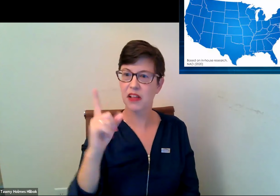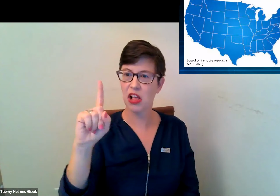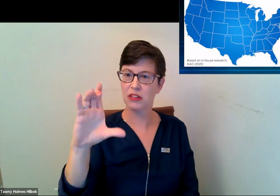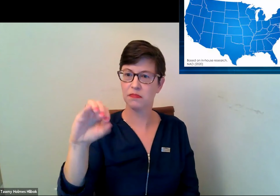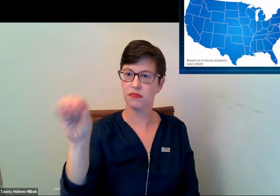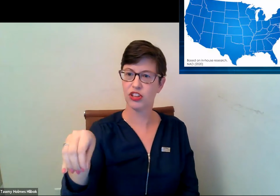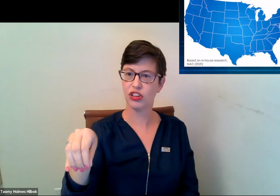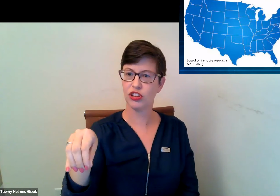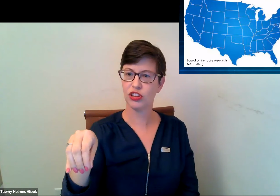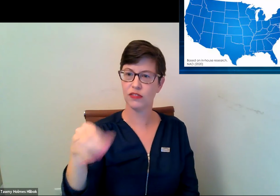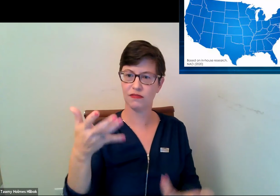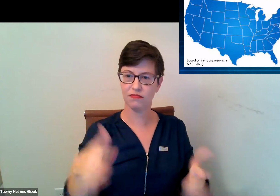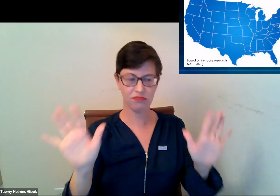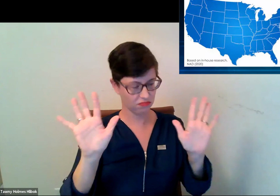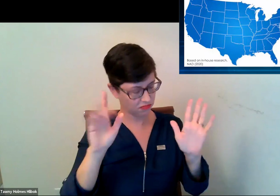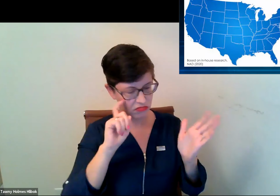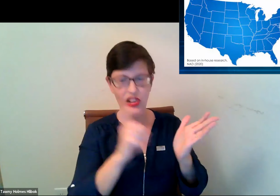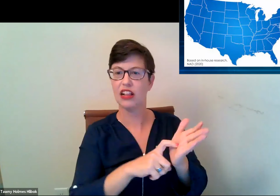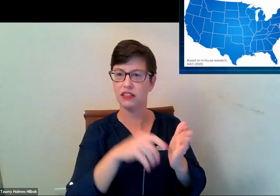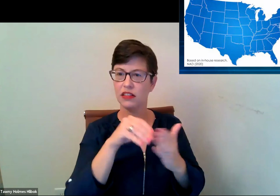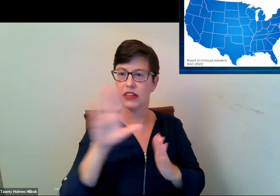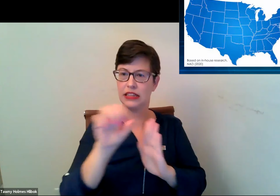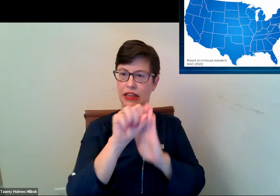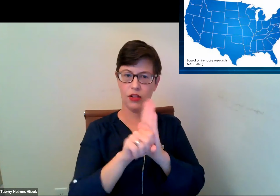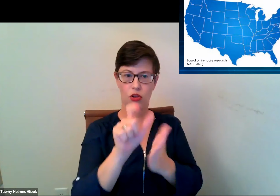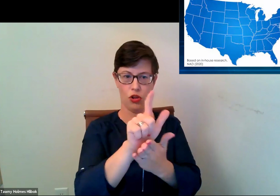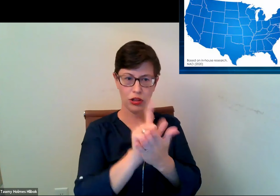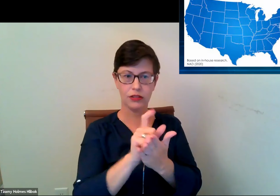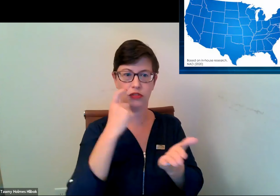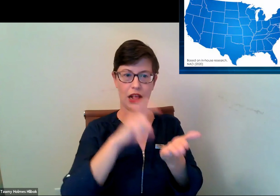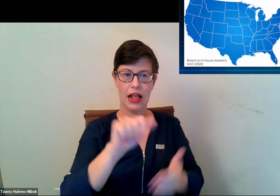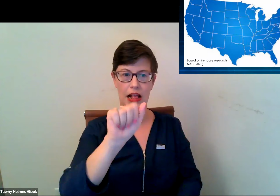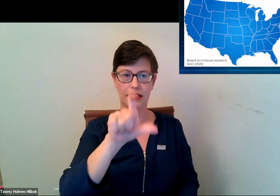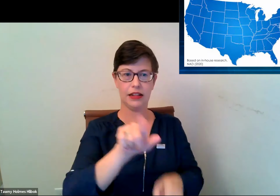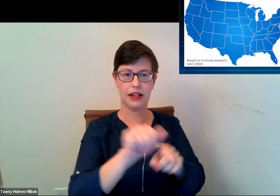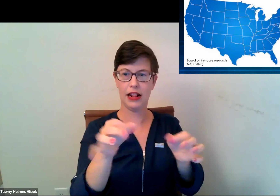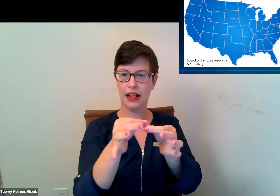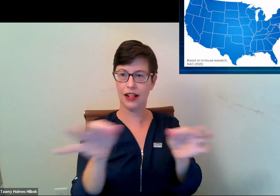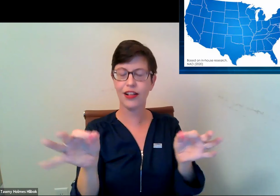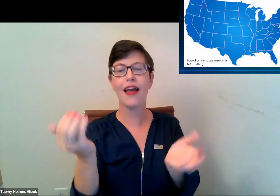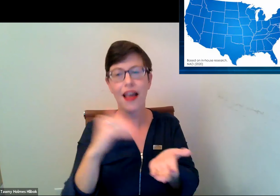taking a look at the map now, we can see that 100% of the map fully recognize each State has laws in